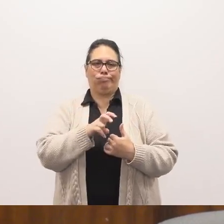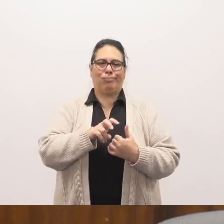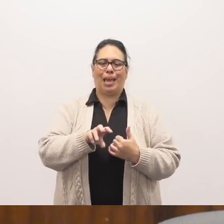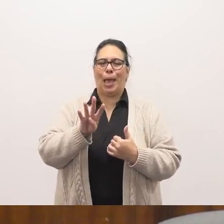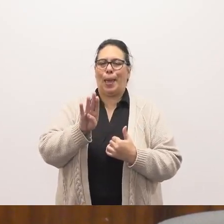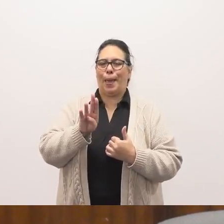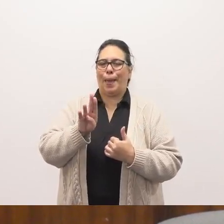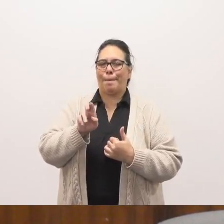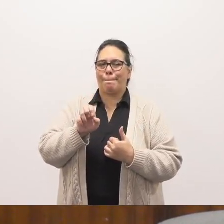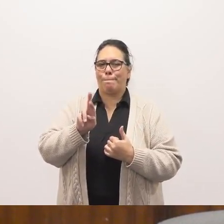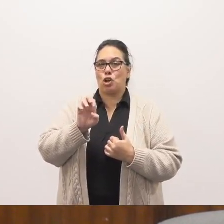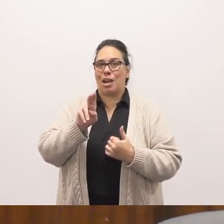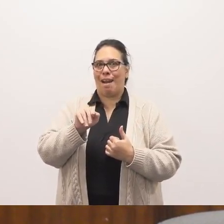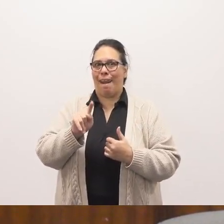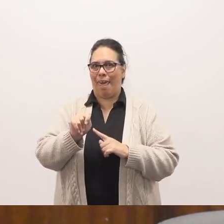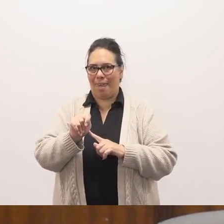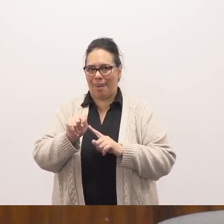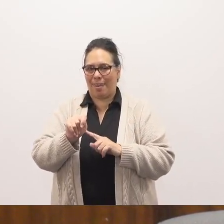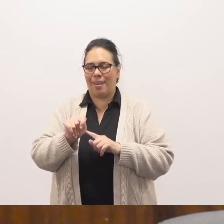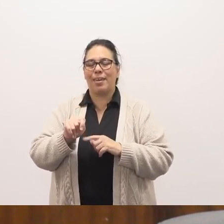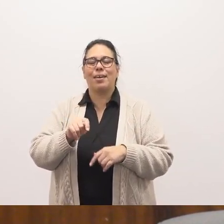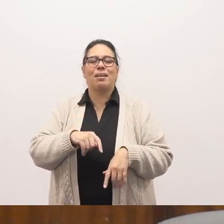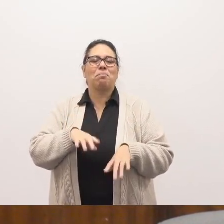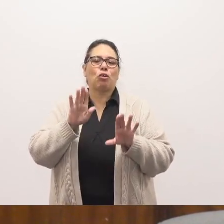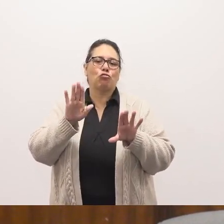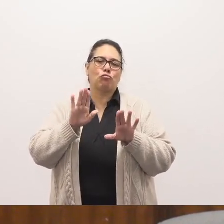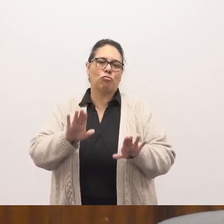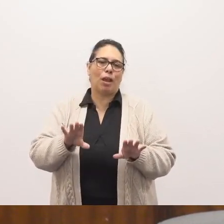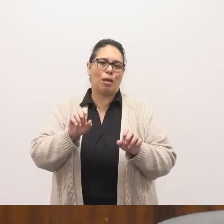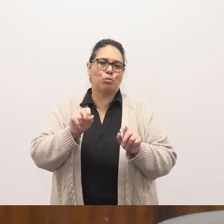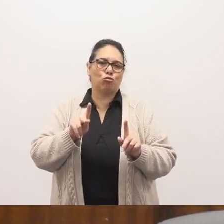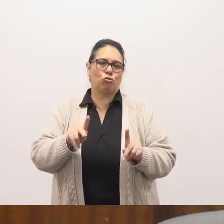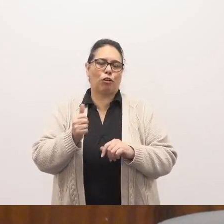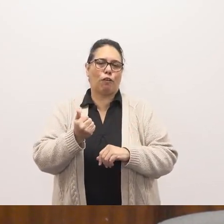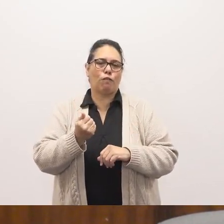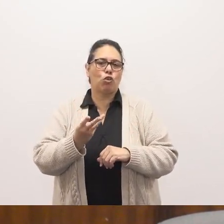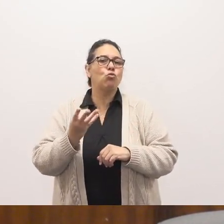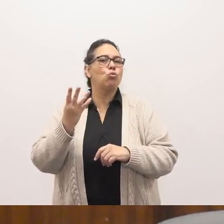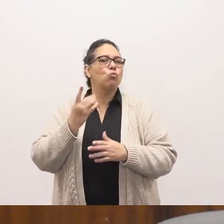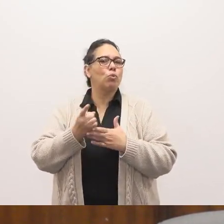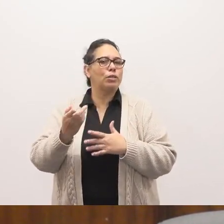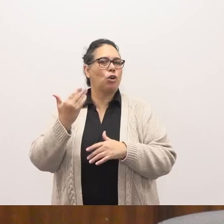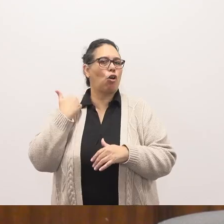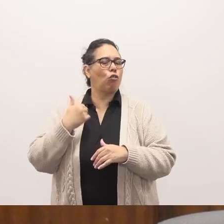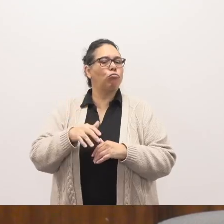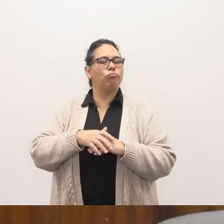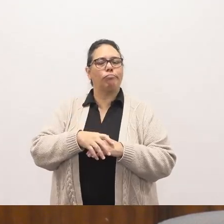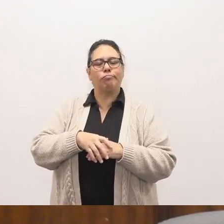I got a great opportunity a couple of weeks ago to meet with them to hear a little bit about the move.